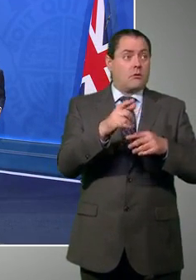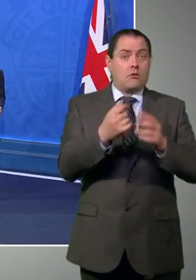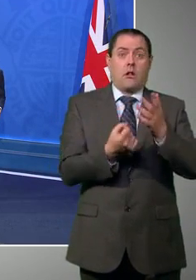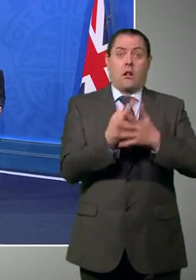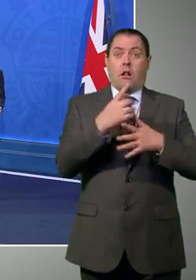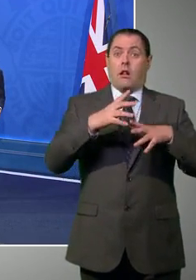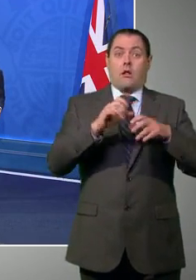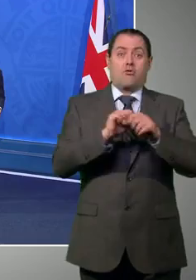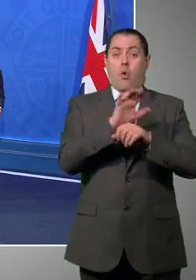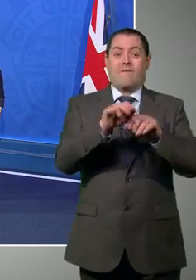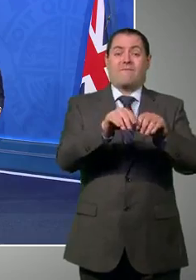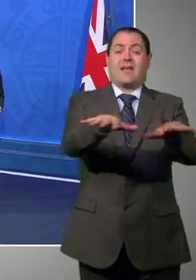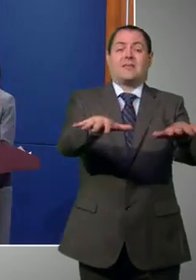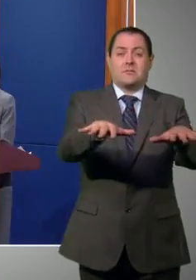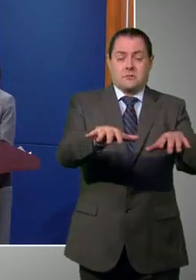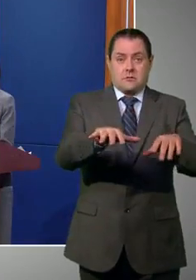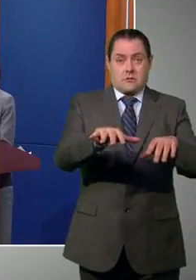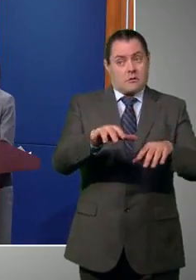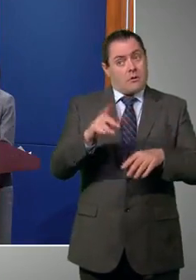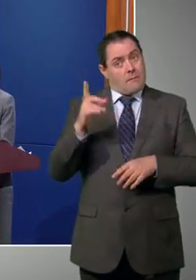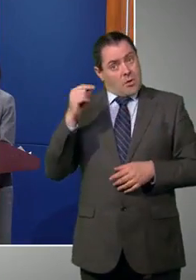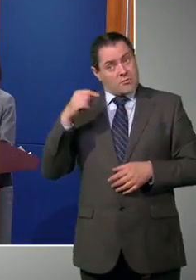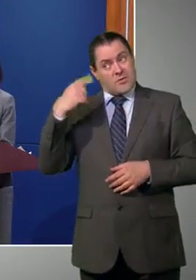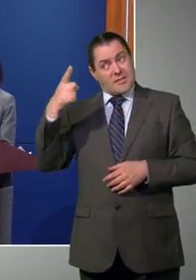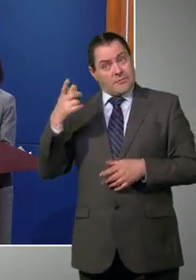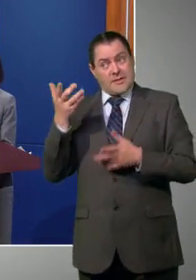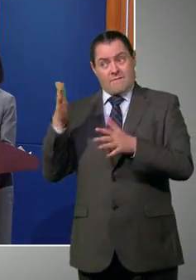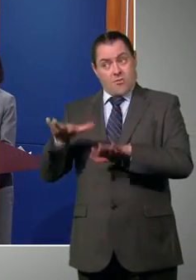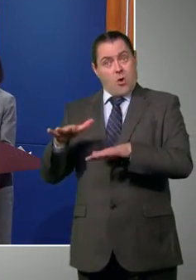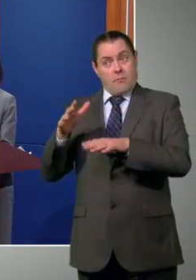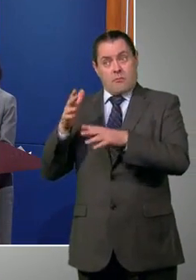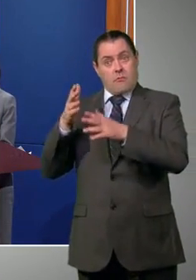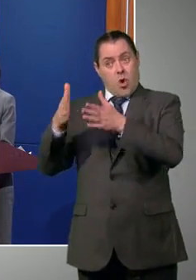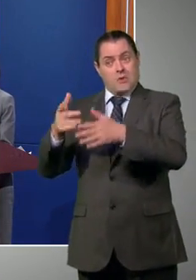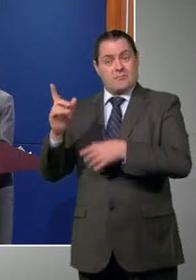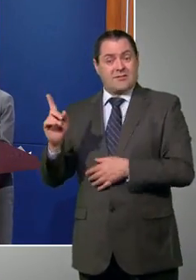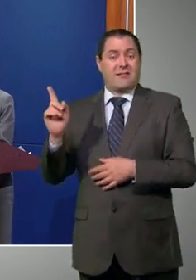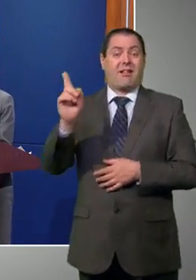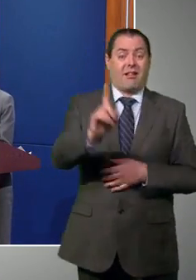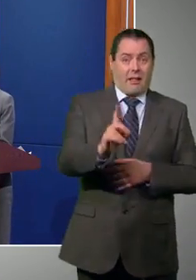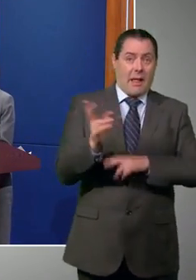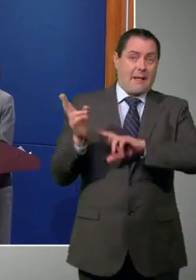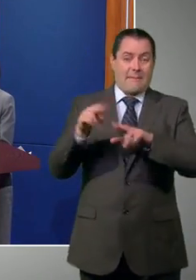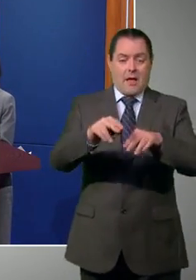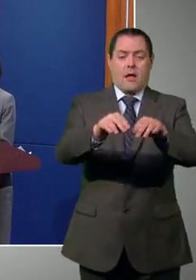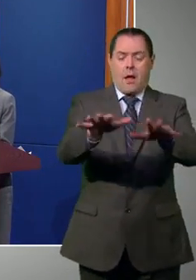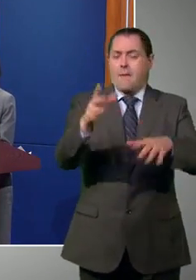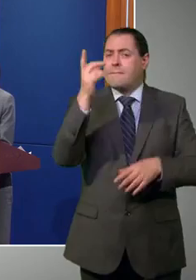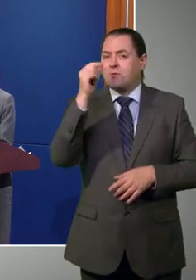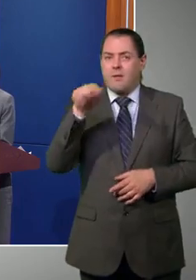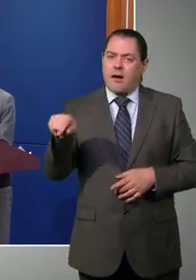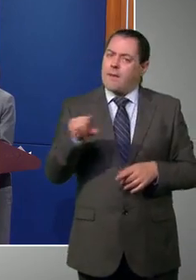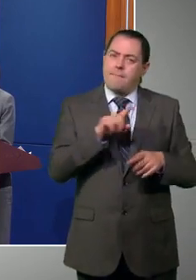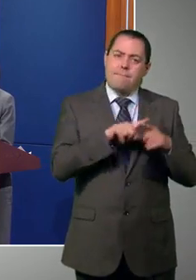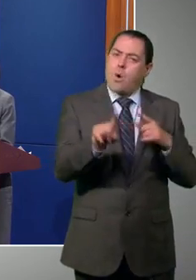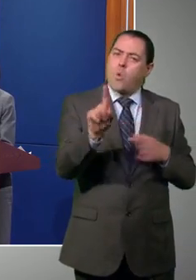definitely not the majority of entry. It's coming as community cases rise and care workers are